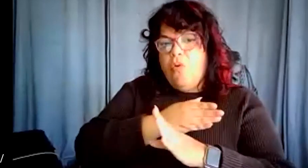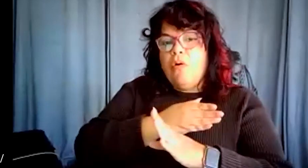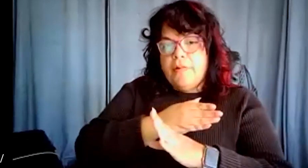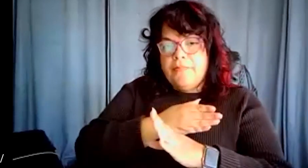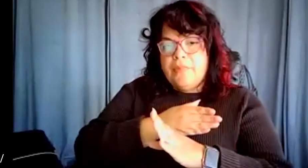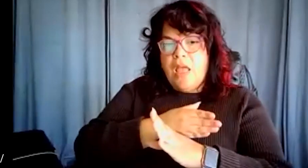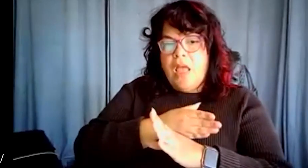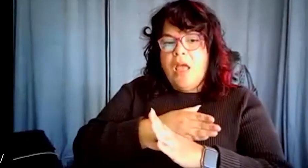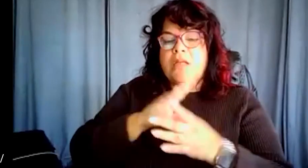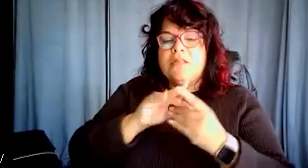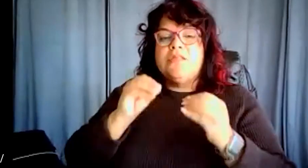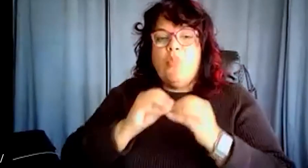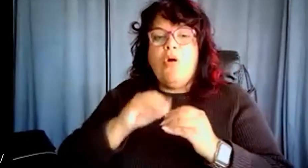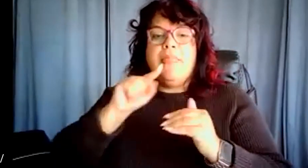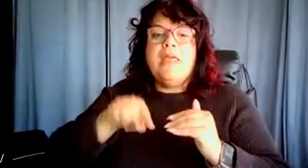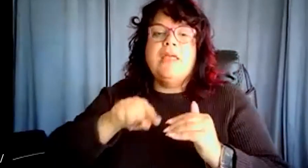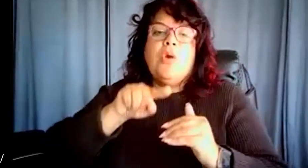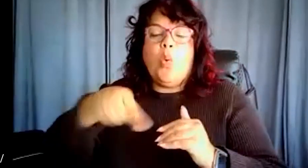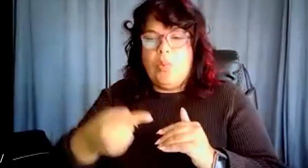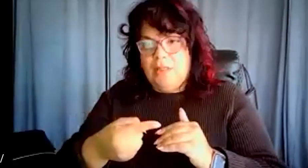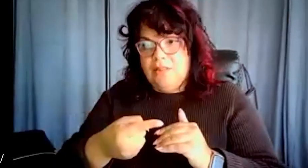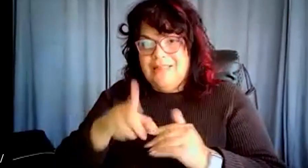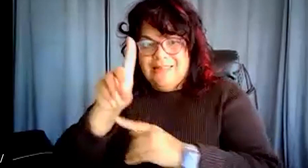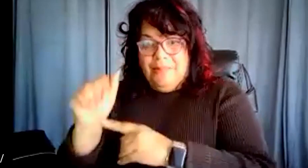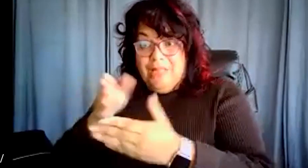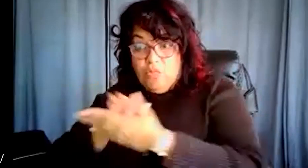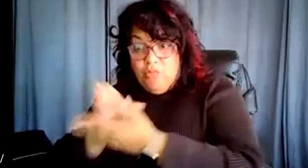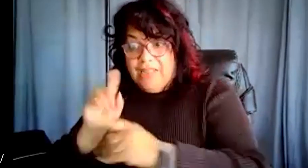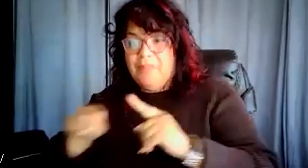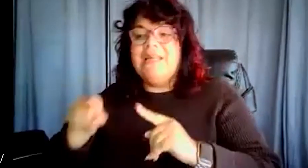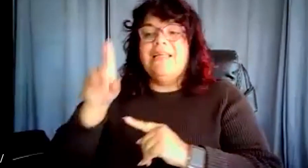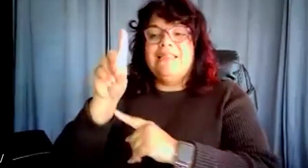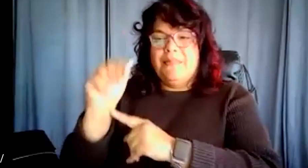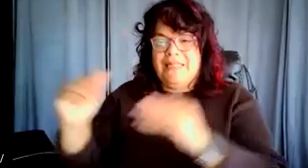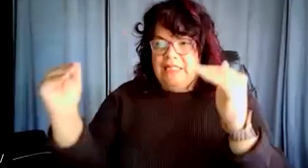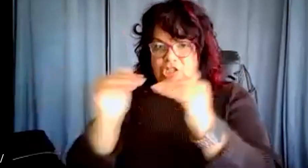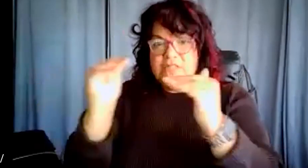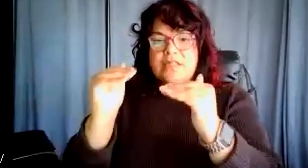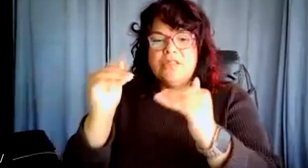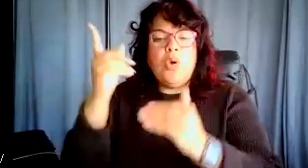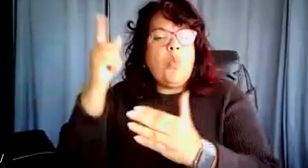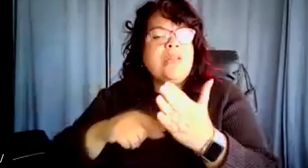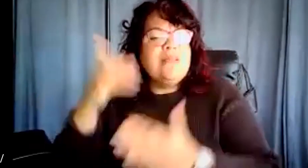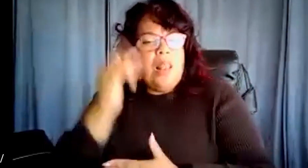rights to Disability Justice. What did you mean? What does that look like? I'm glad to be revisiting that.